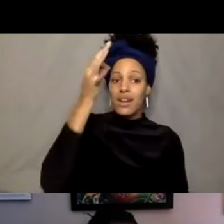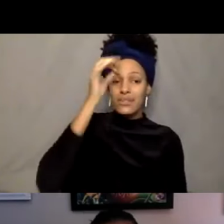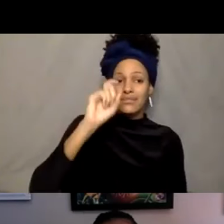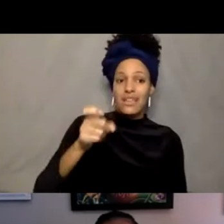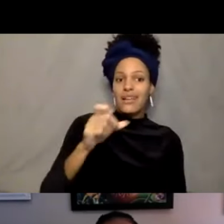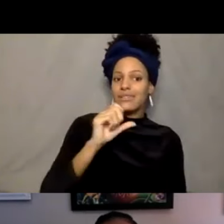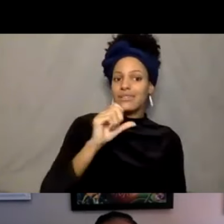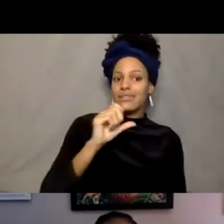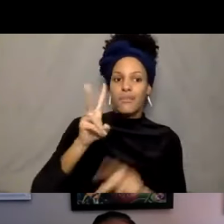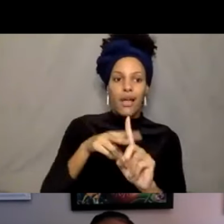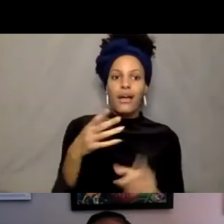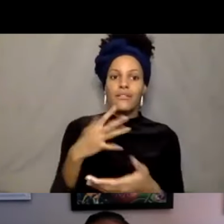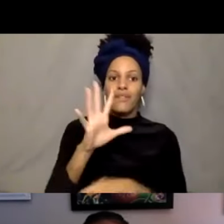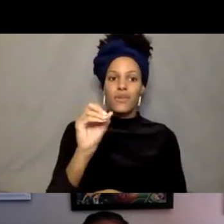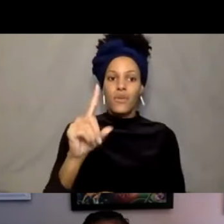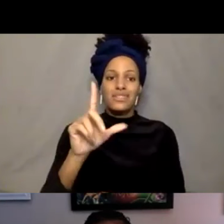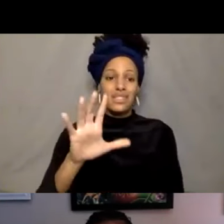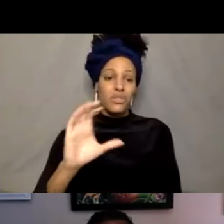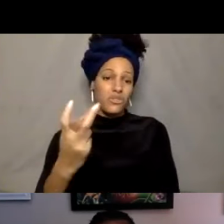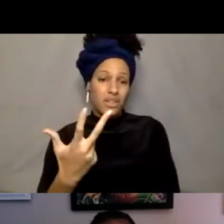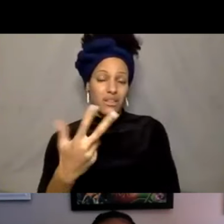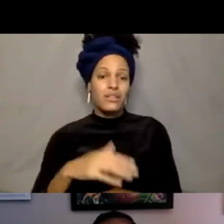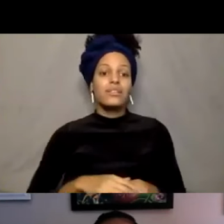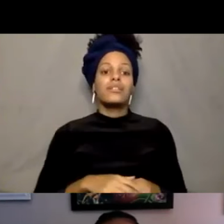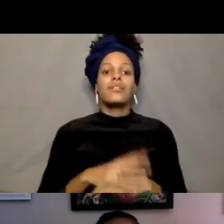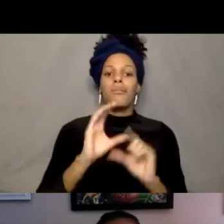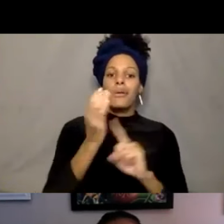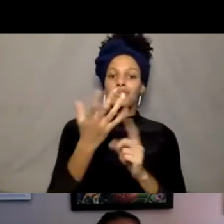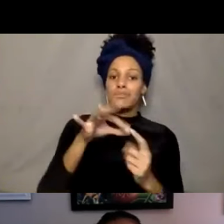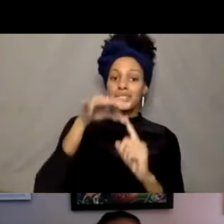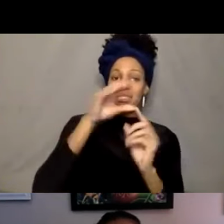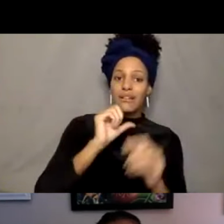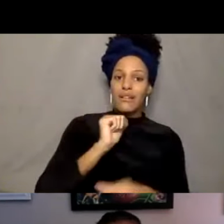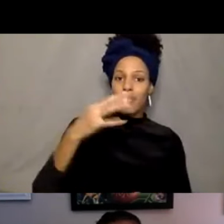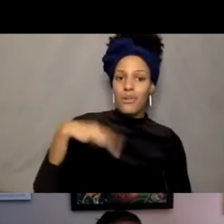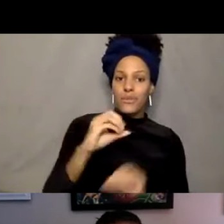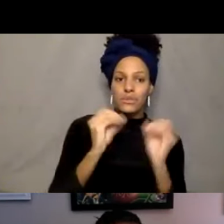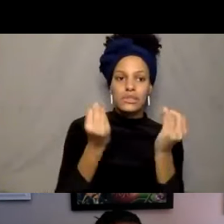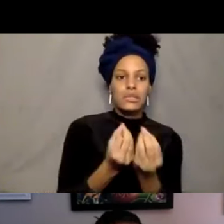culturally-specific nonprofit organizations that provide arts and non-arts programming